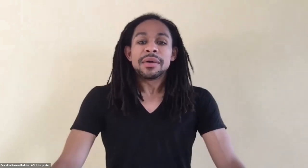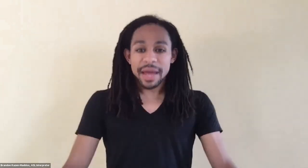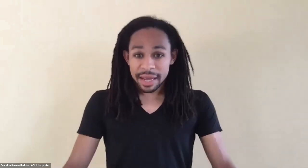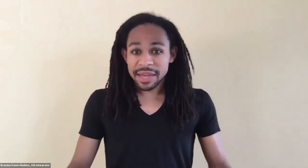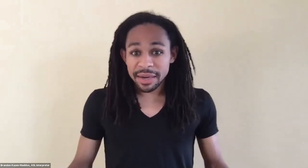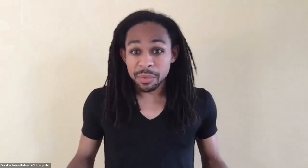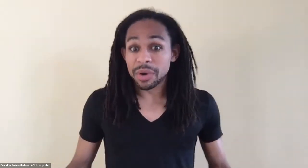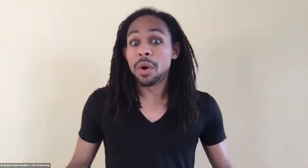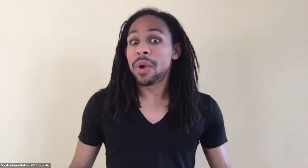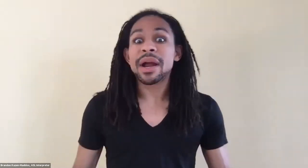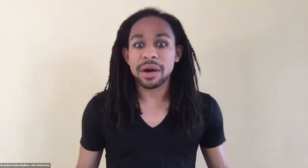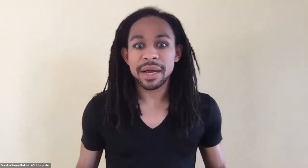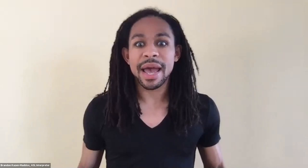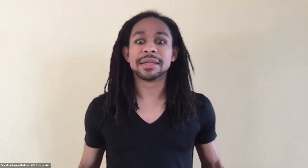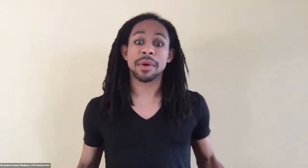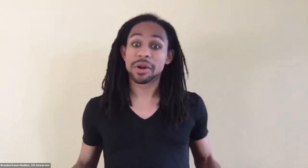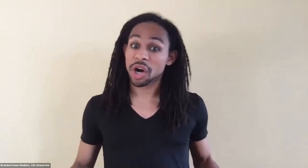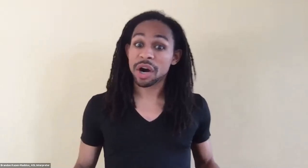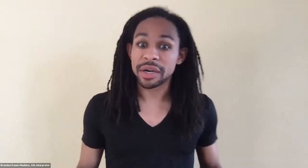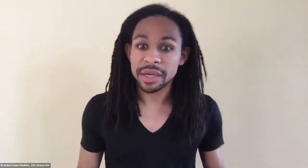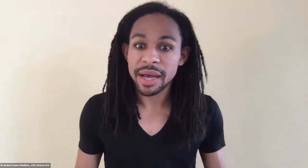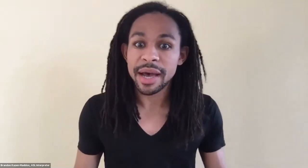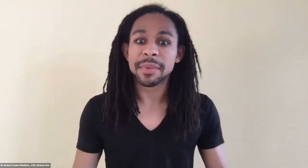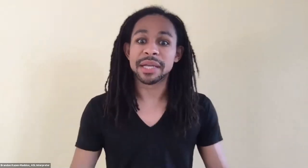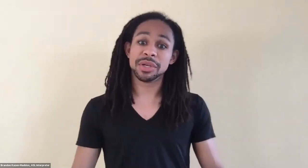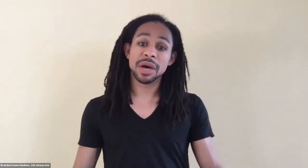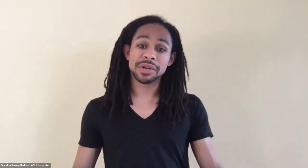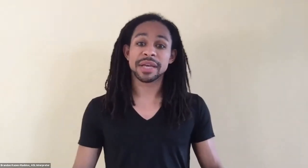like they were aware and on guard and to understand